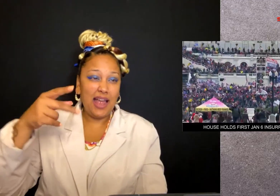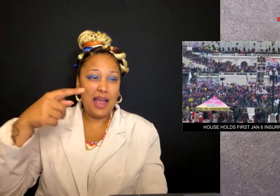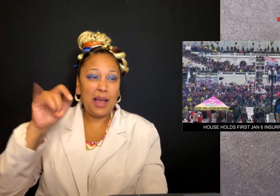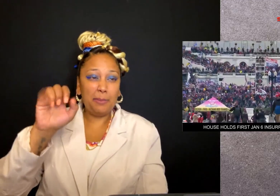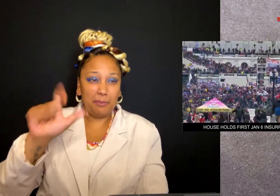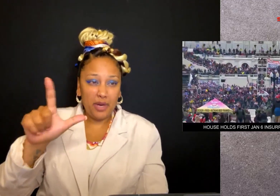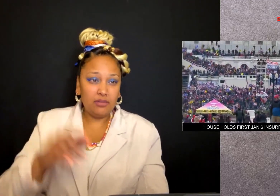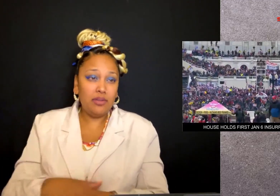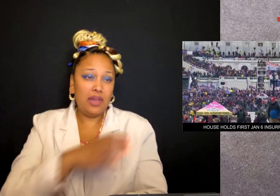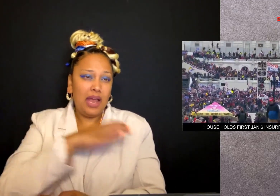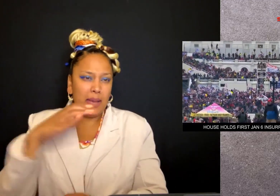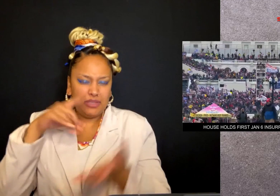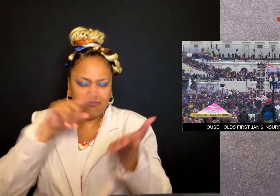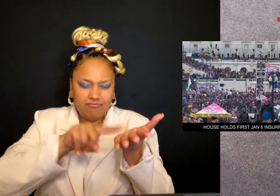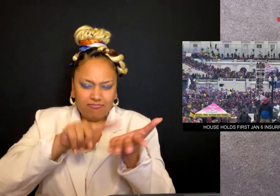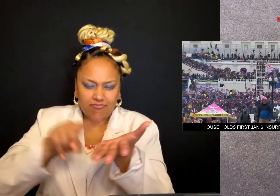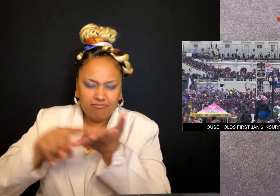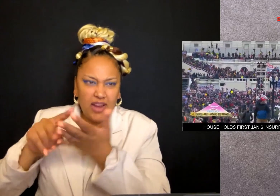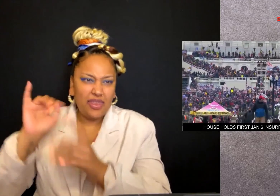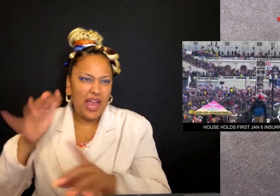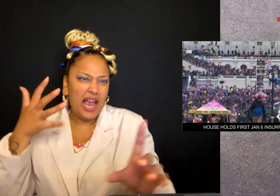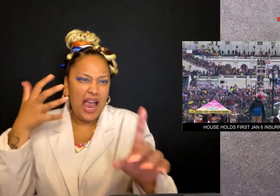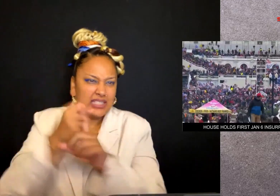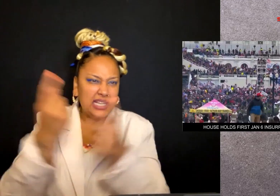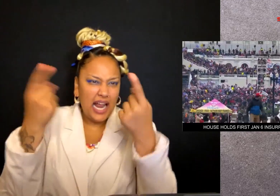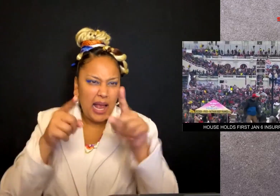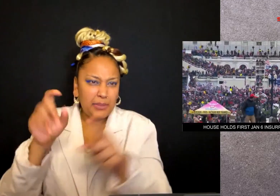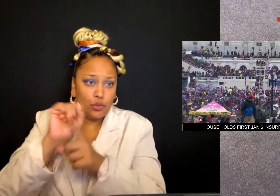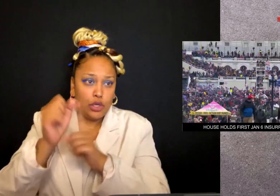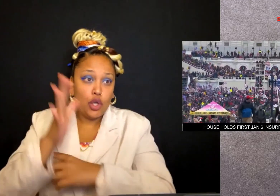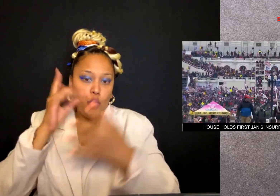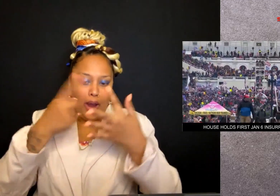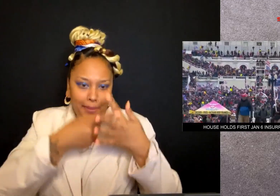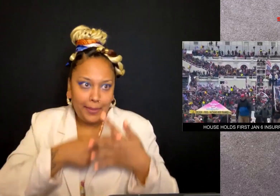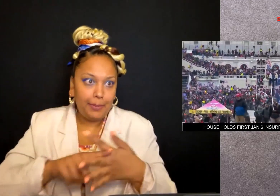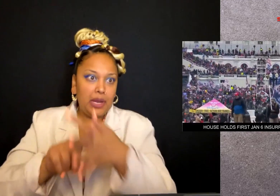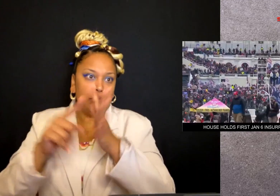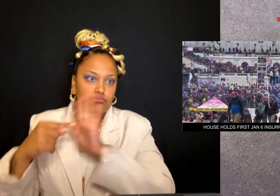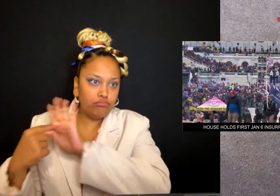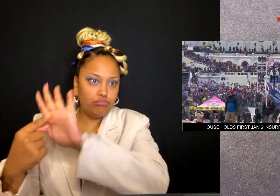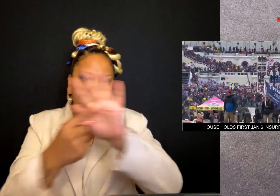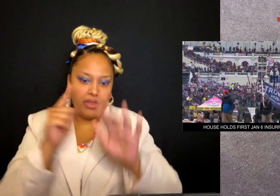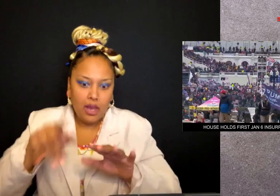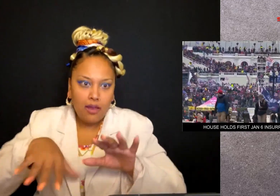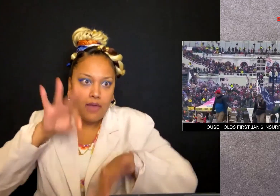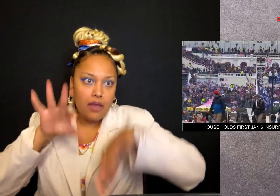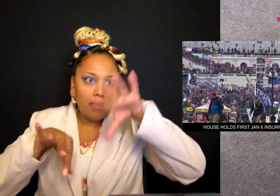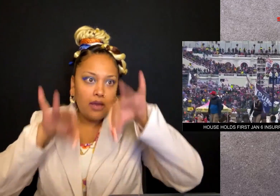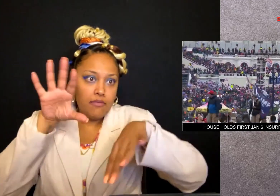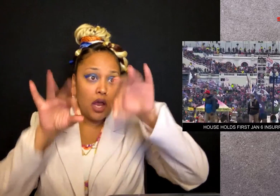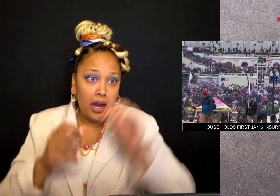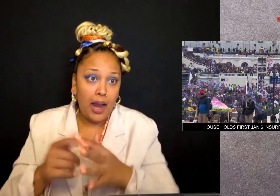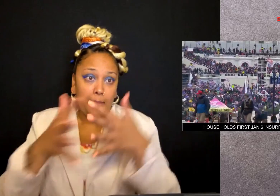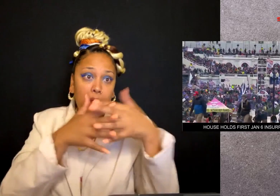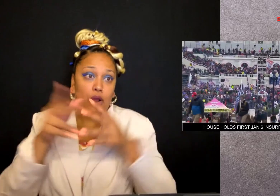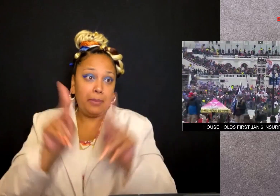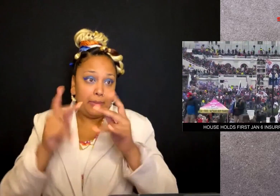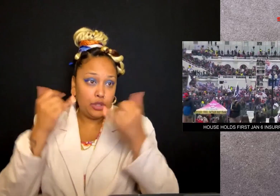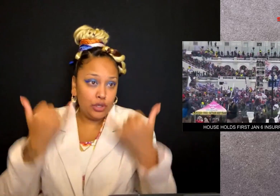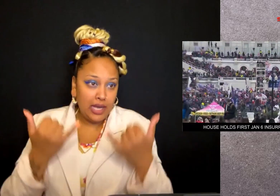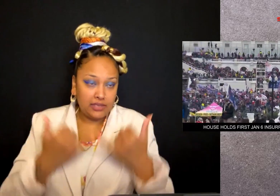for the first time since a January 6, 2021 riot at the US Capitol the committee investigating the